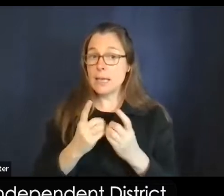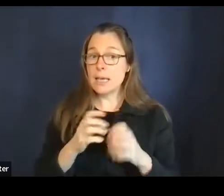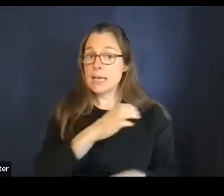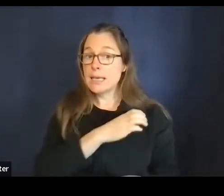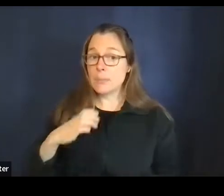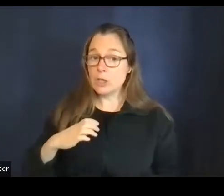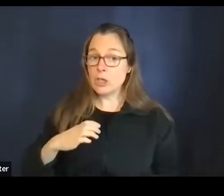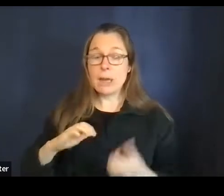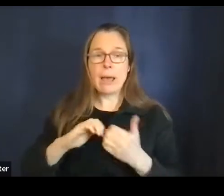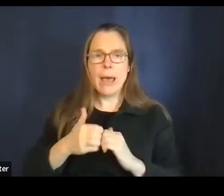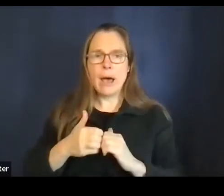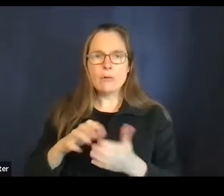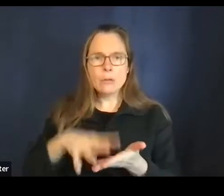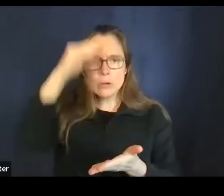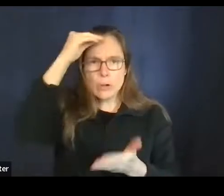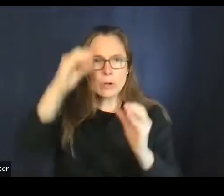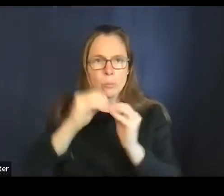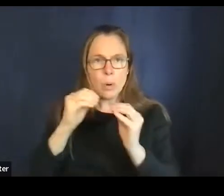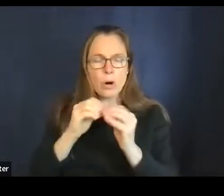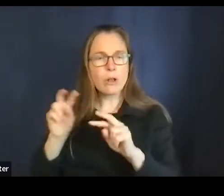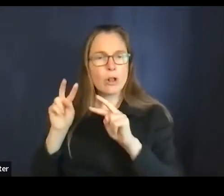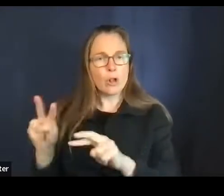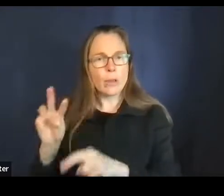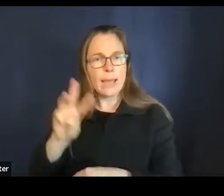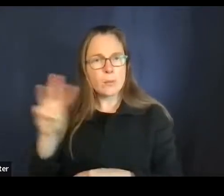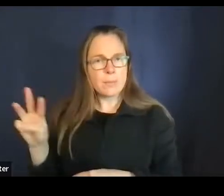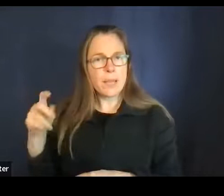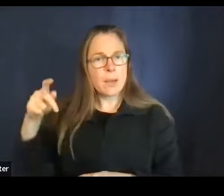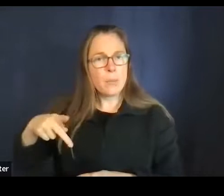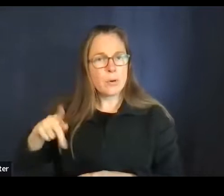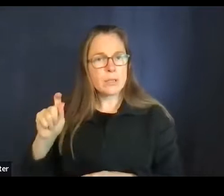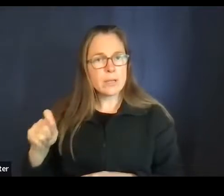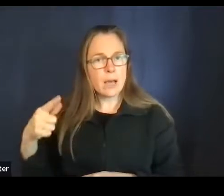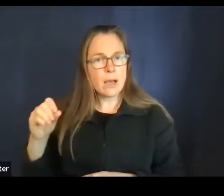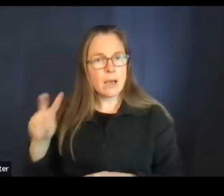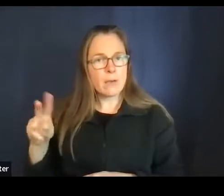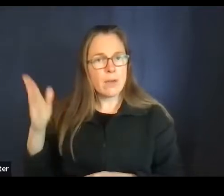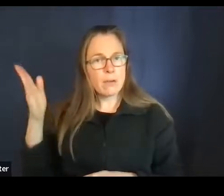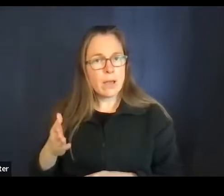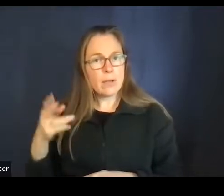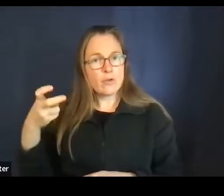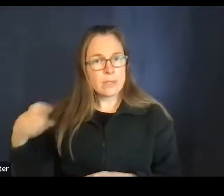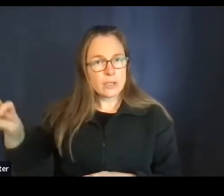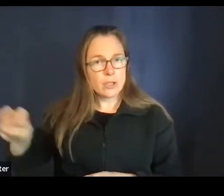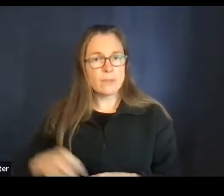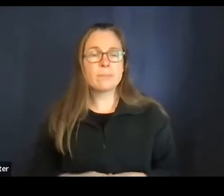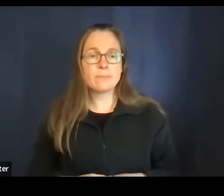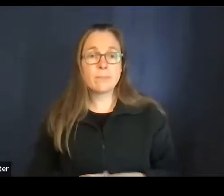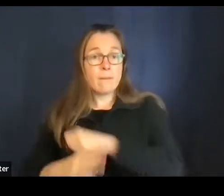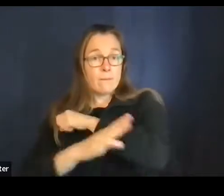at our website: Portland.gov/Transition. By fall of 2024